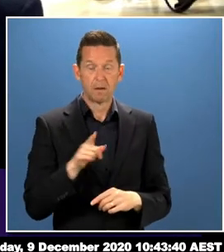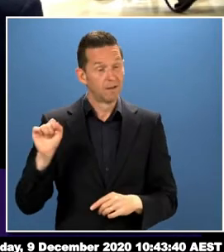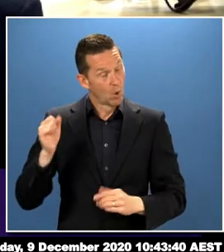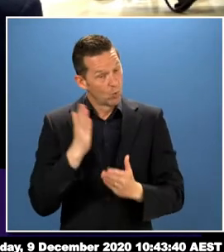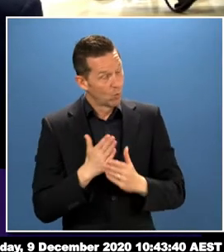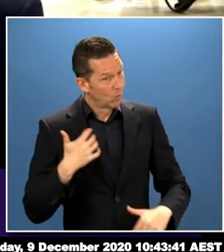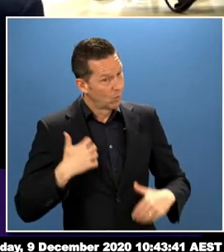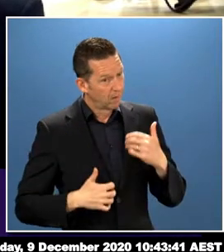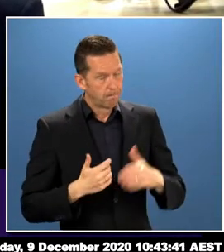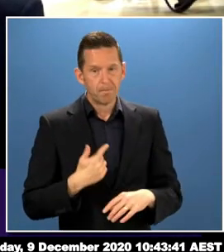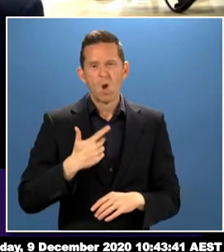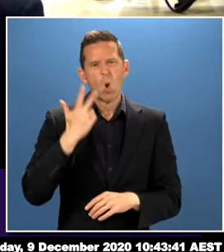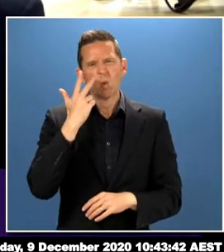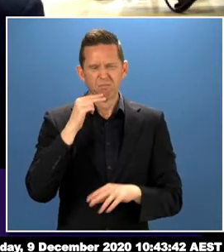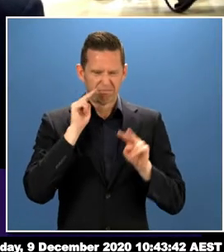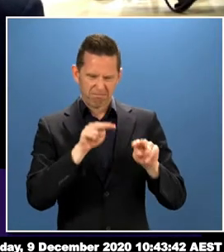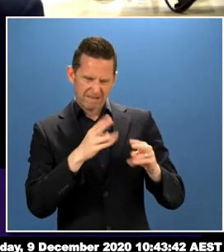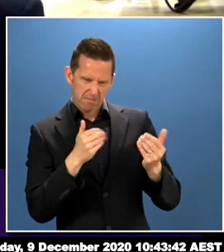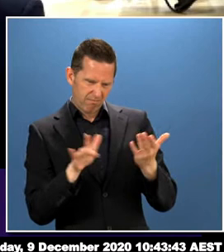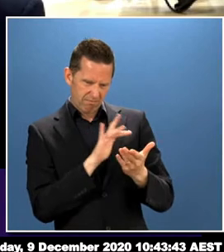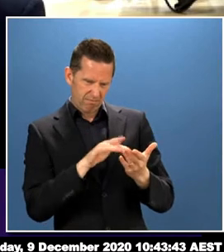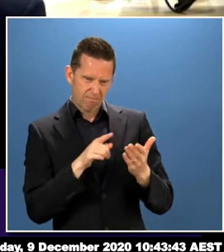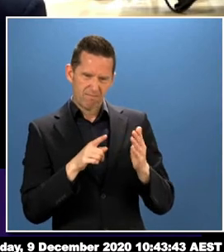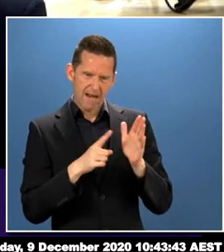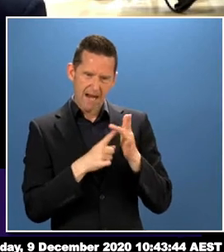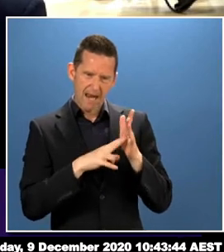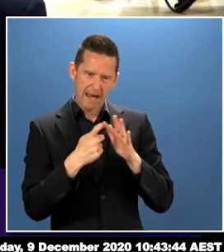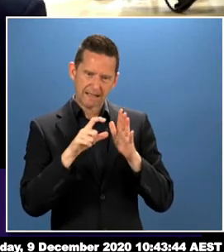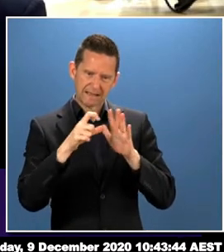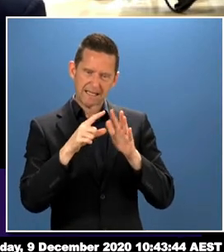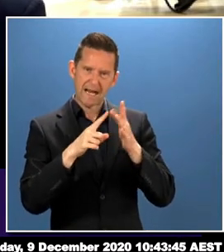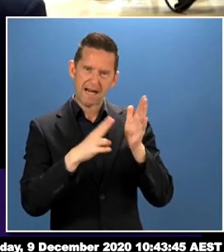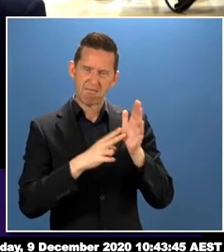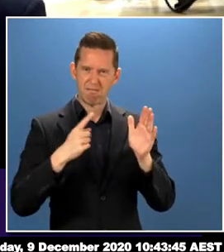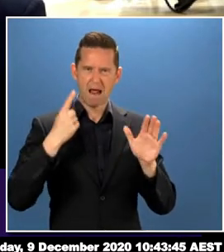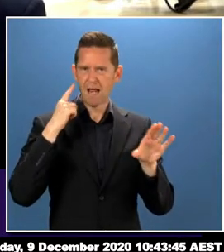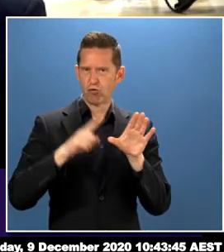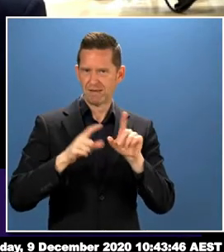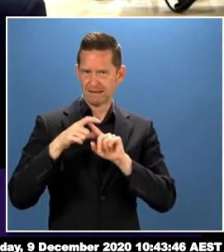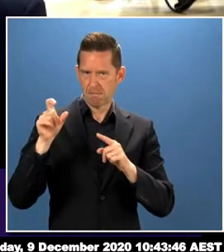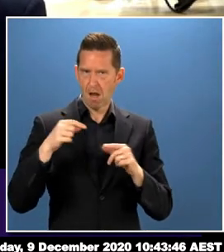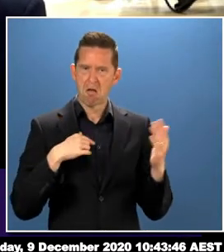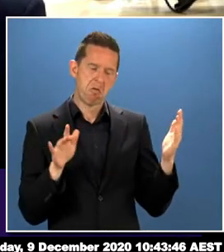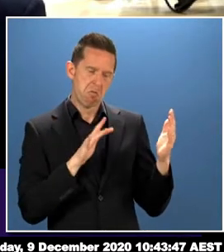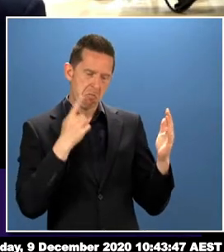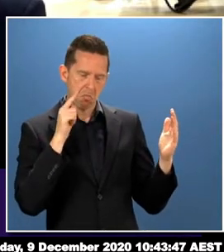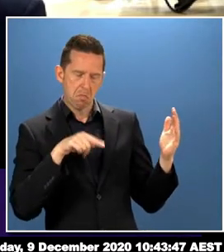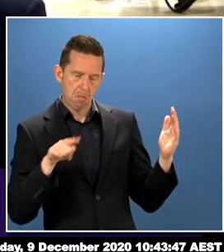I was looped in about December last year and it was just calling out